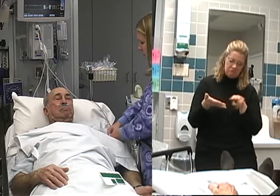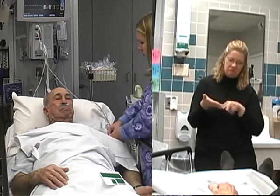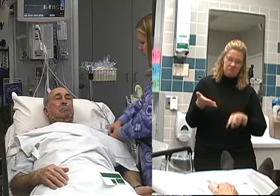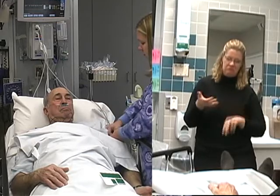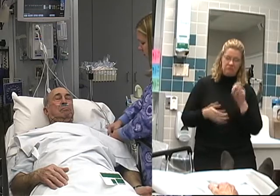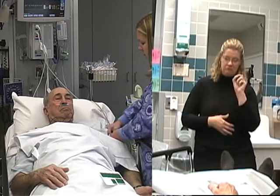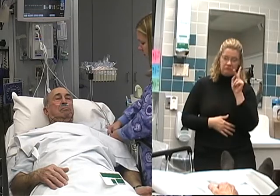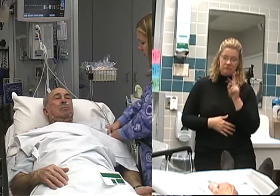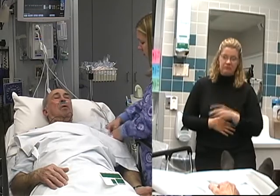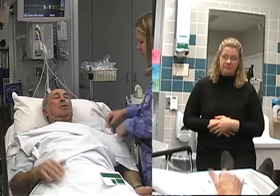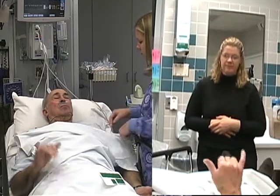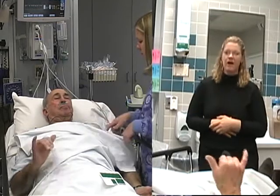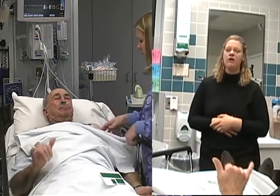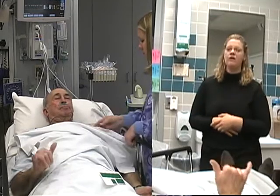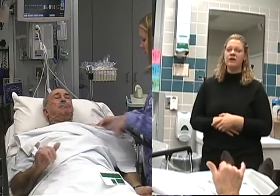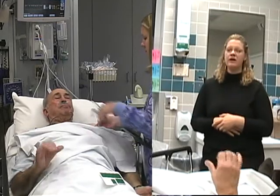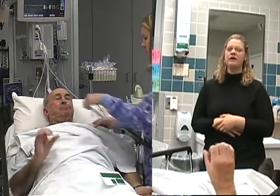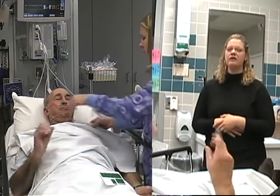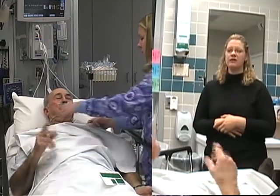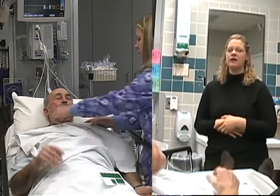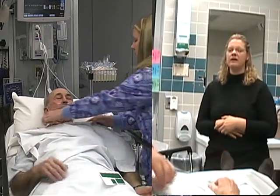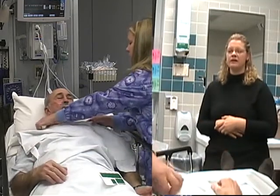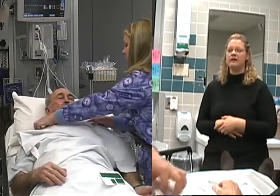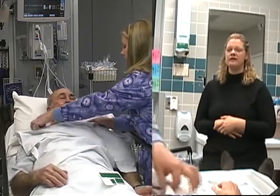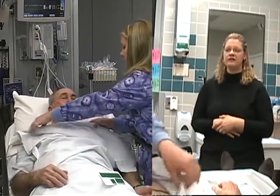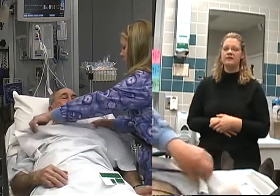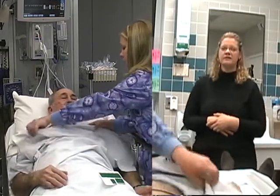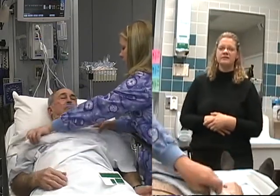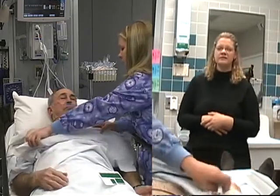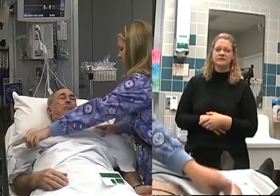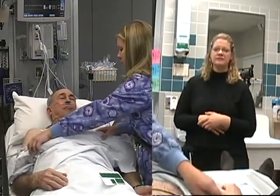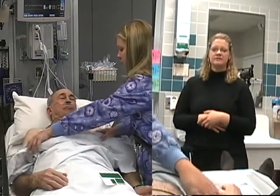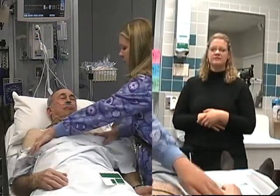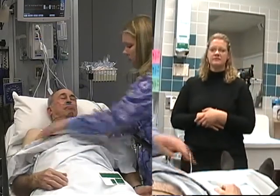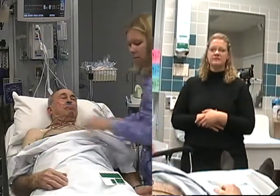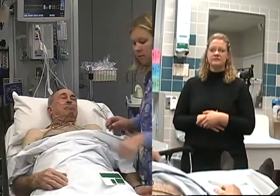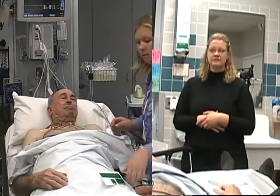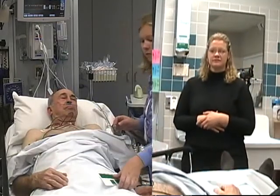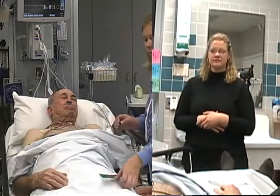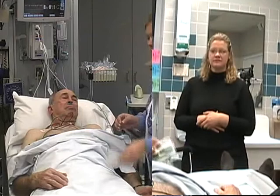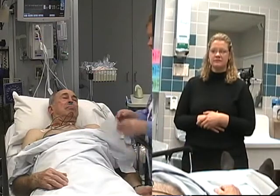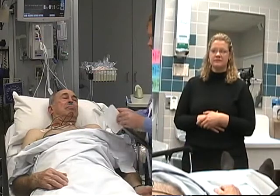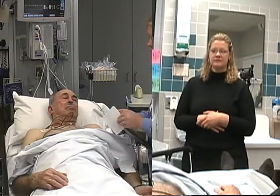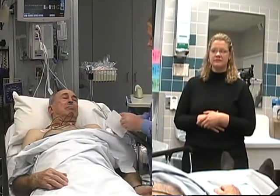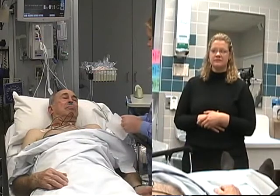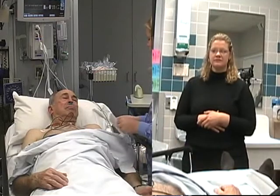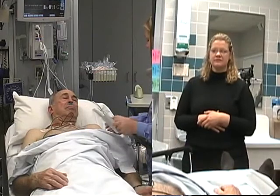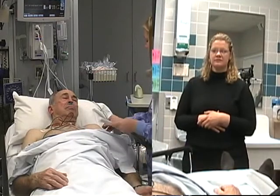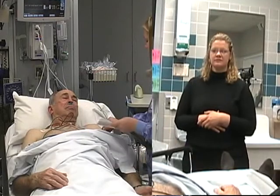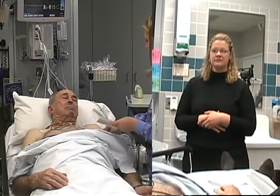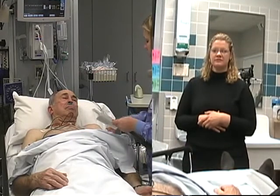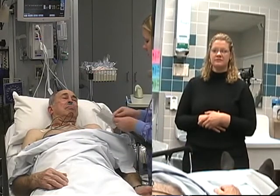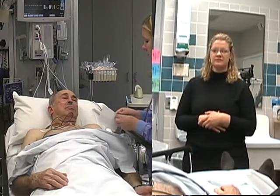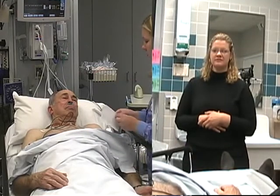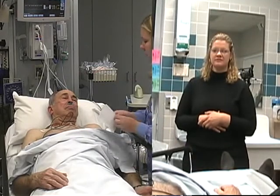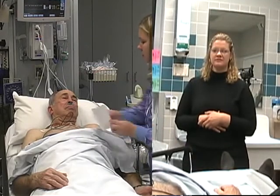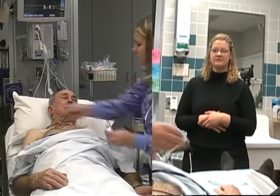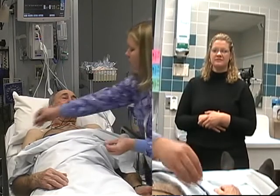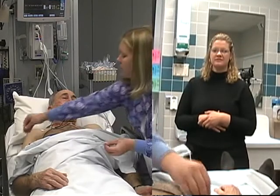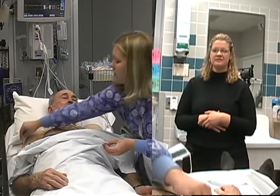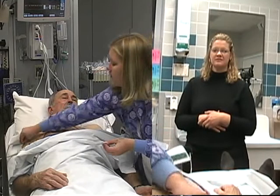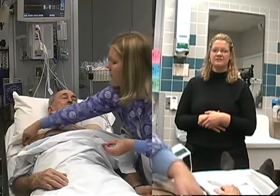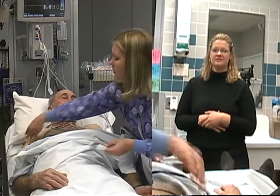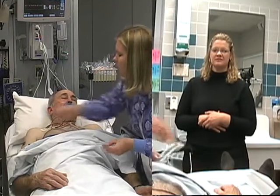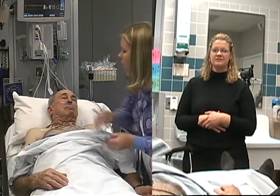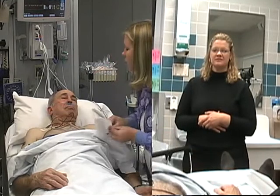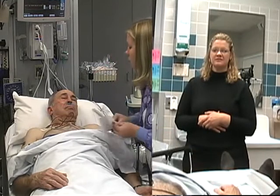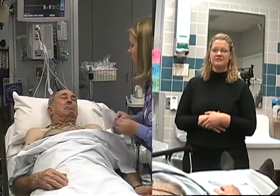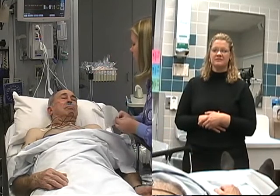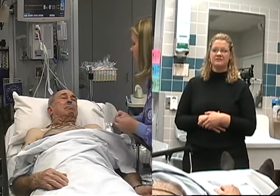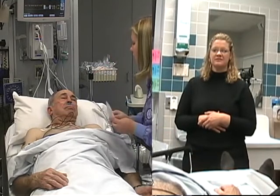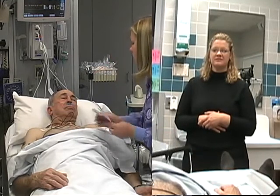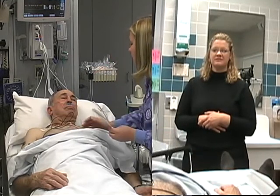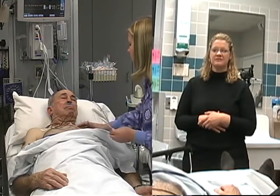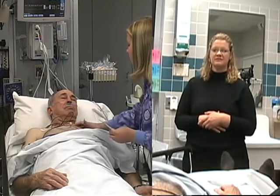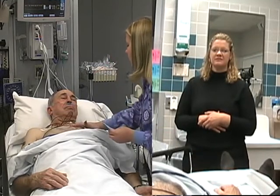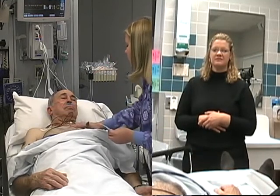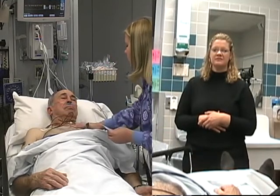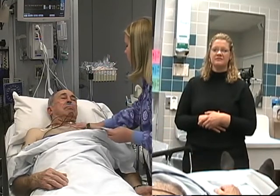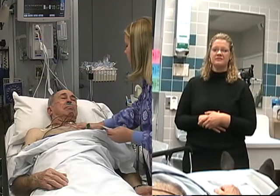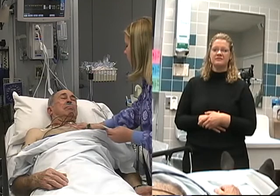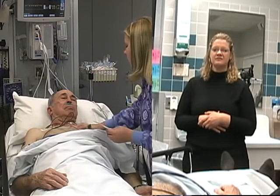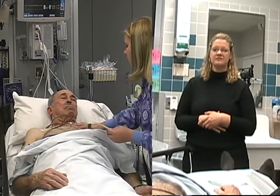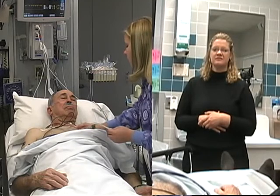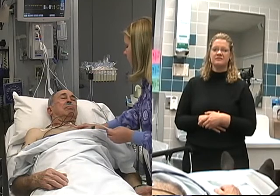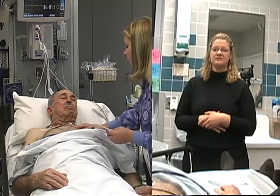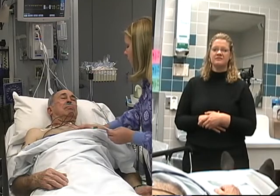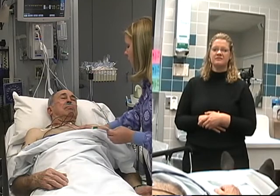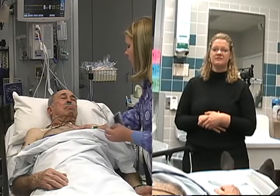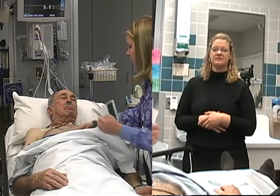to read.